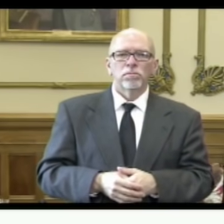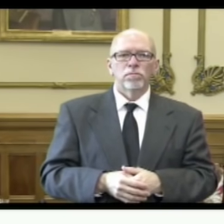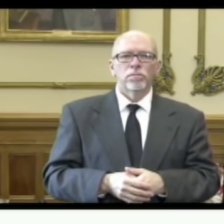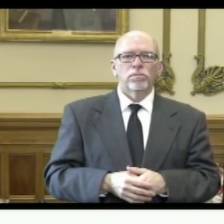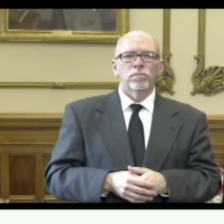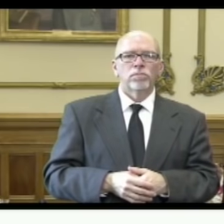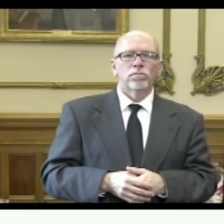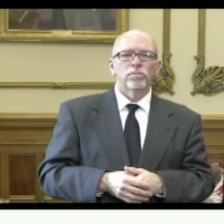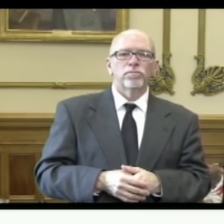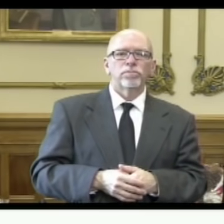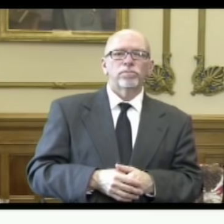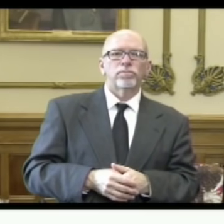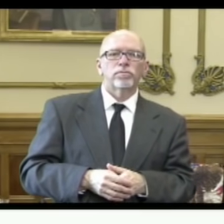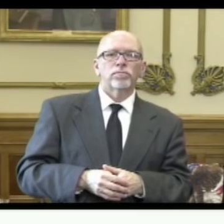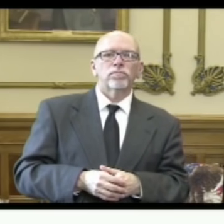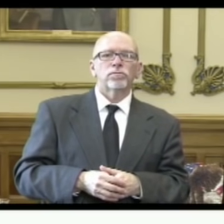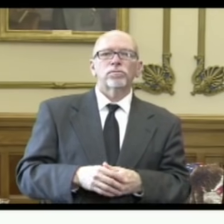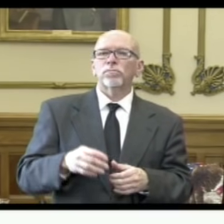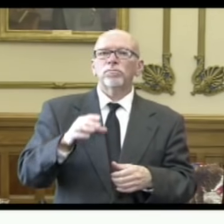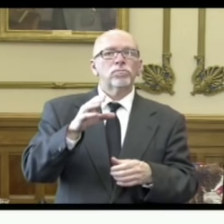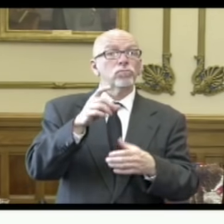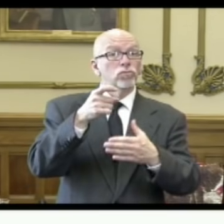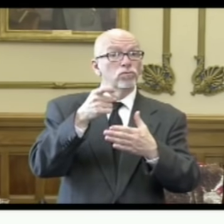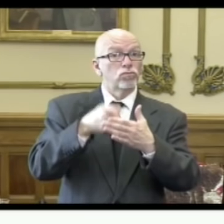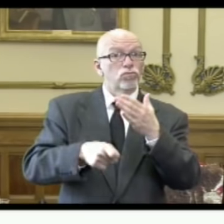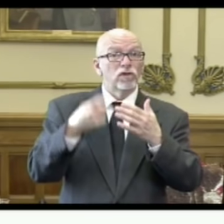OR NATO FOR IN JUL SWAB AND MORE INFORMATION WILL COME OUT